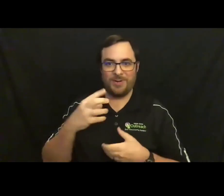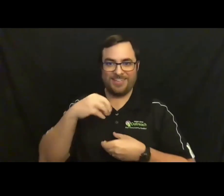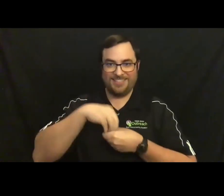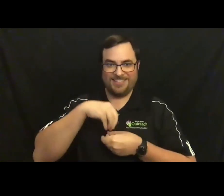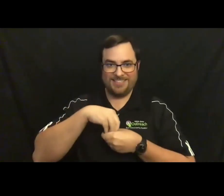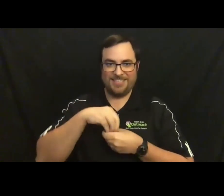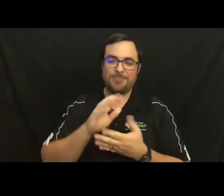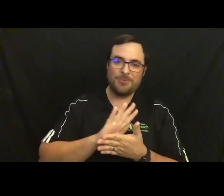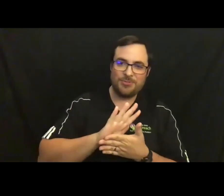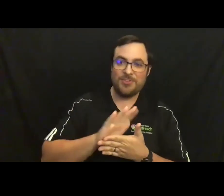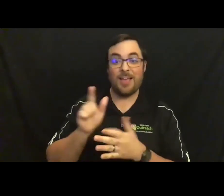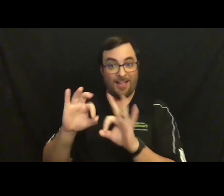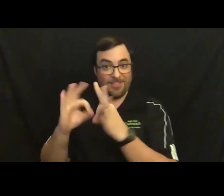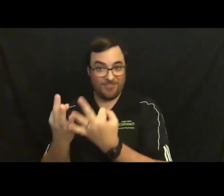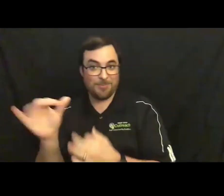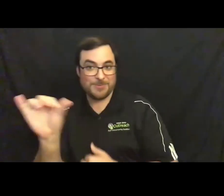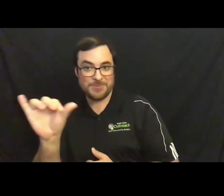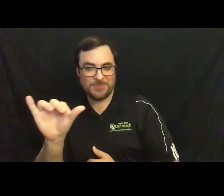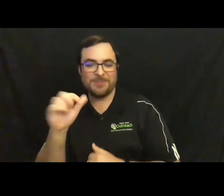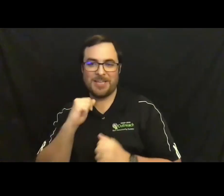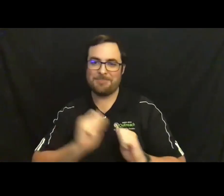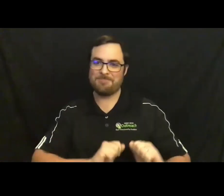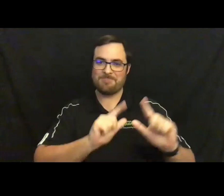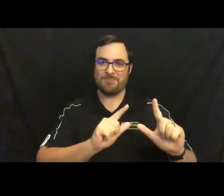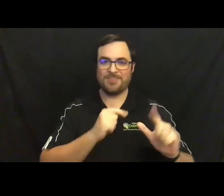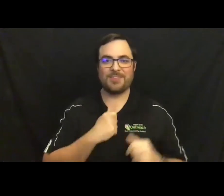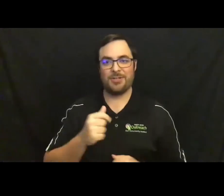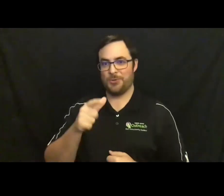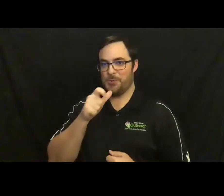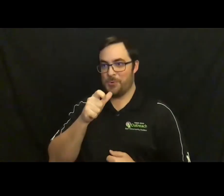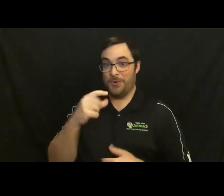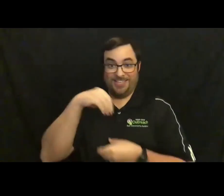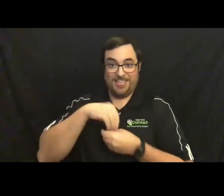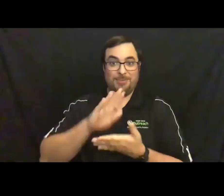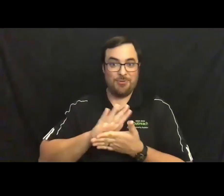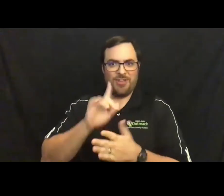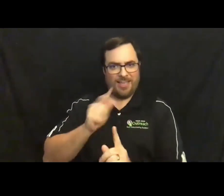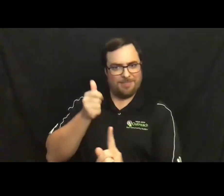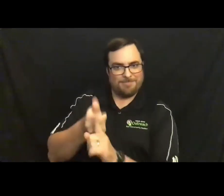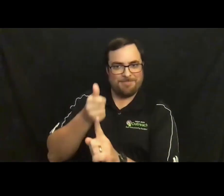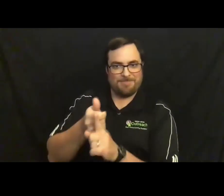and their...fans, excuse me and their family. The movie star is welcome to answer for themselves.